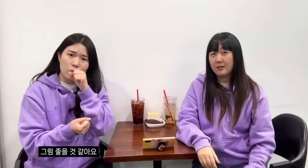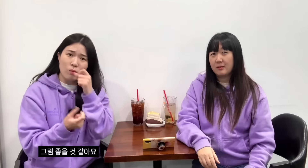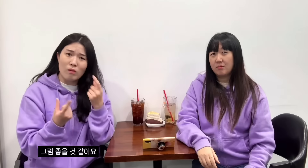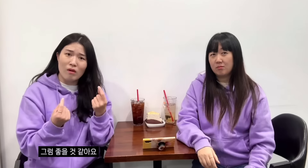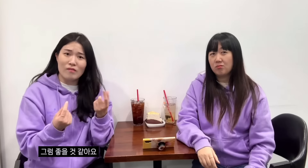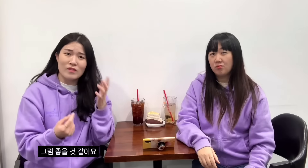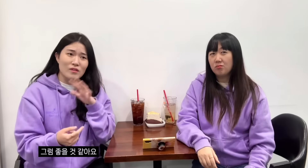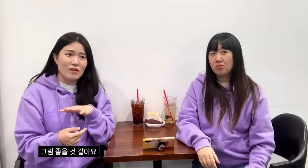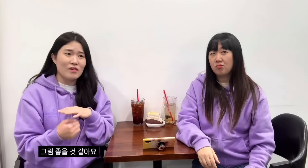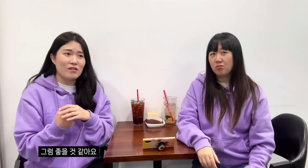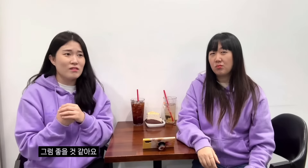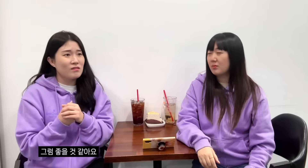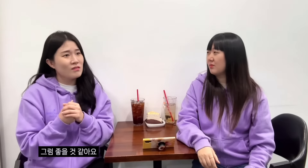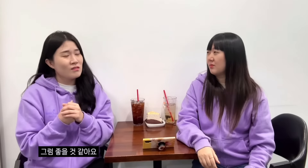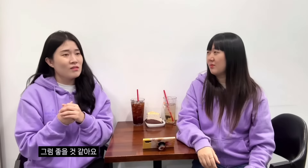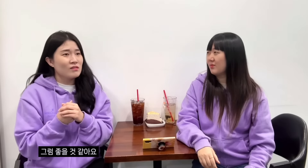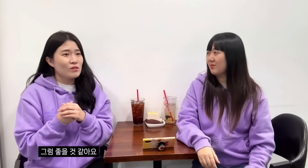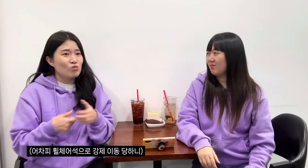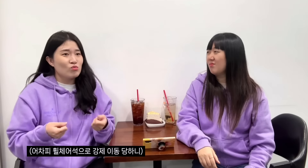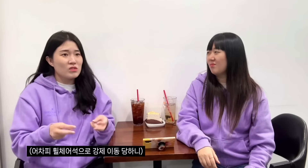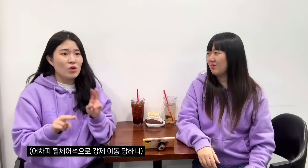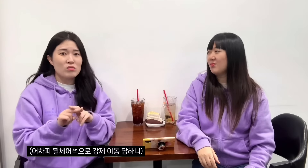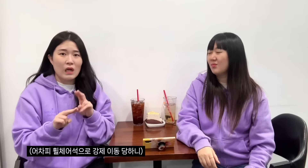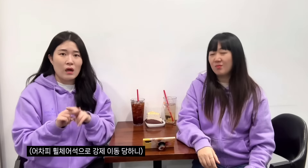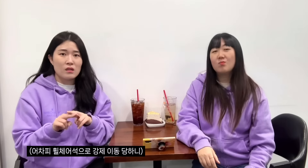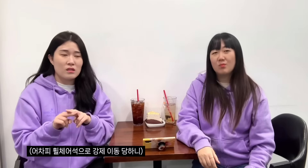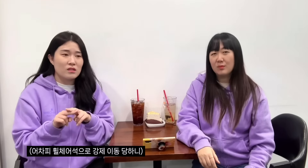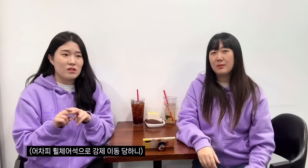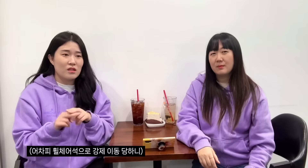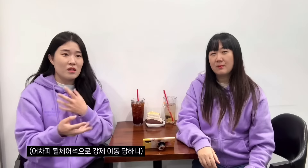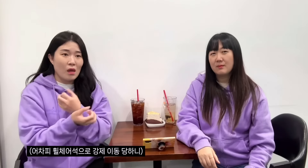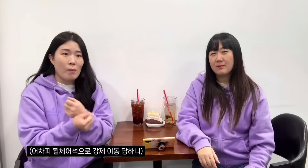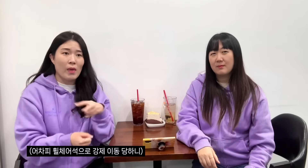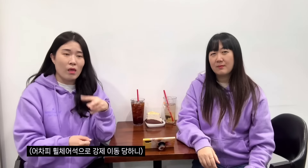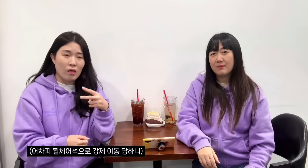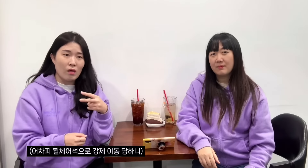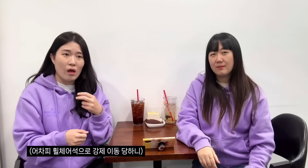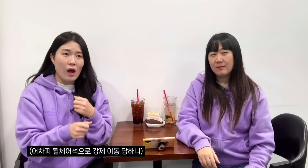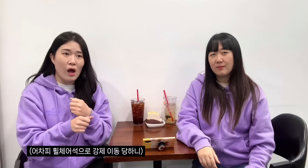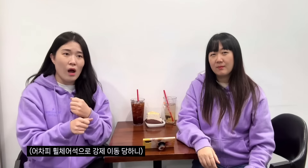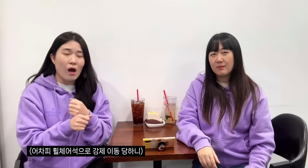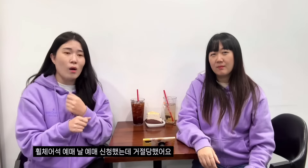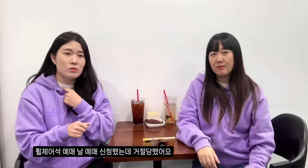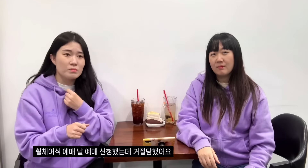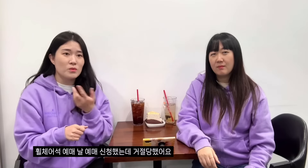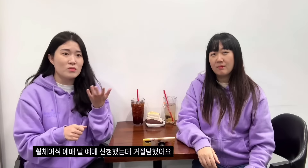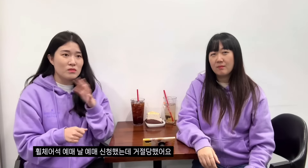I guess that would be nice (I was forced to move to the wheelchair seat anyway)